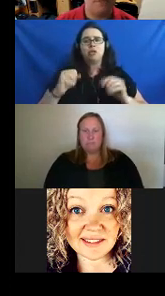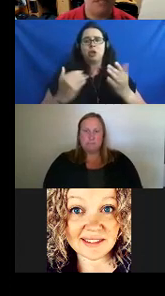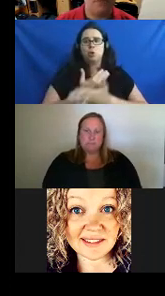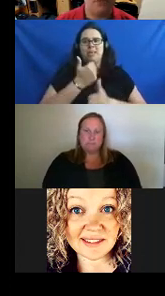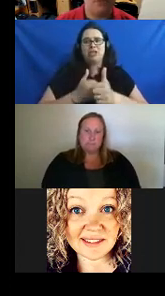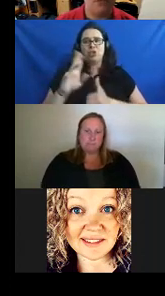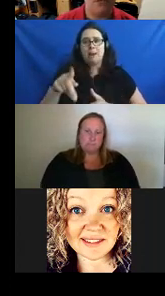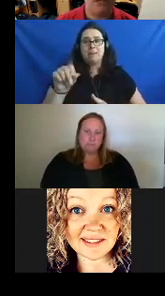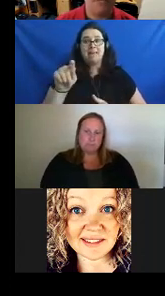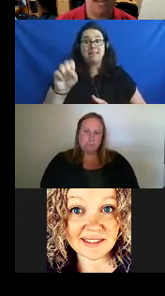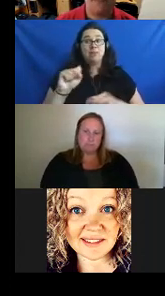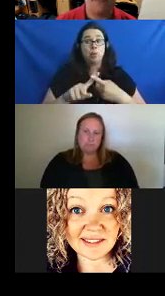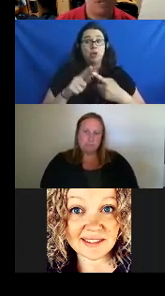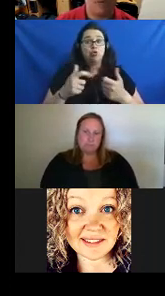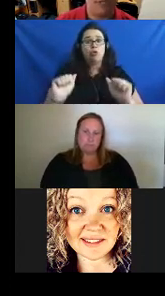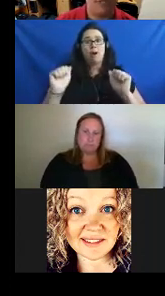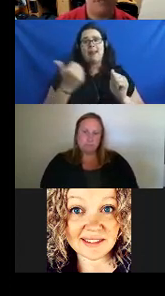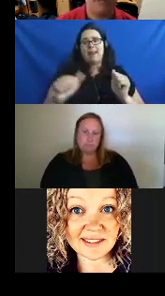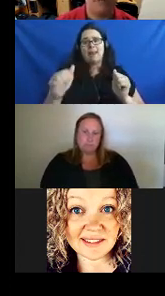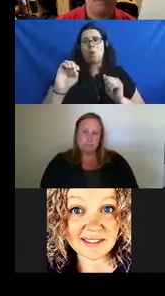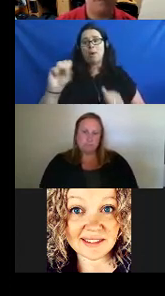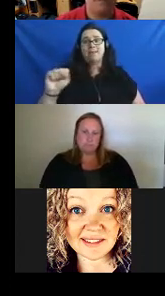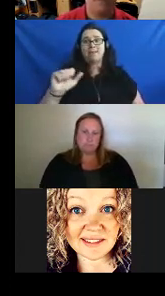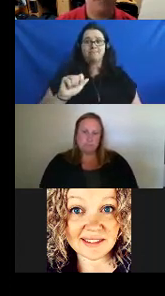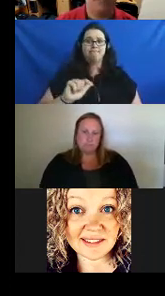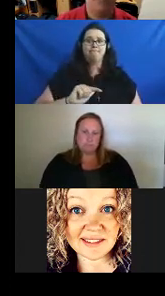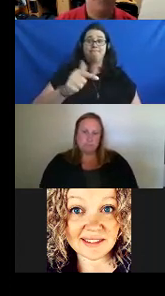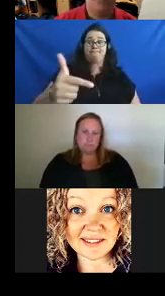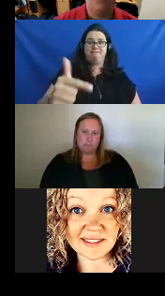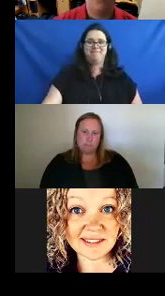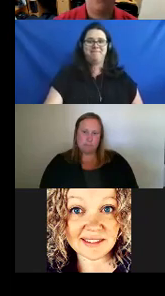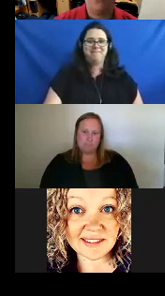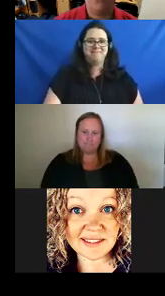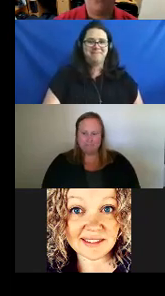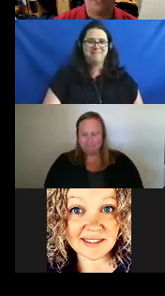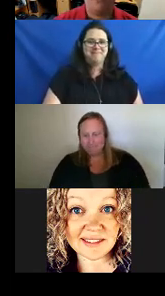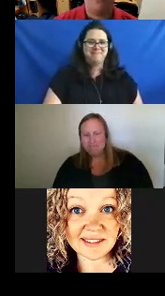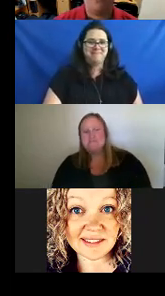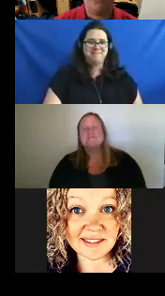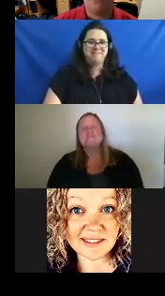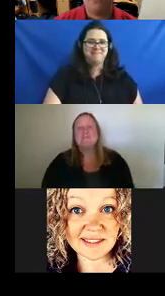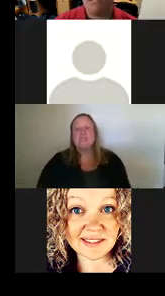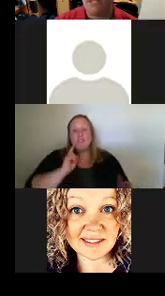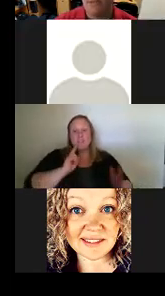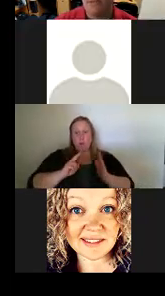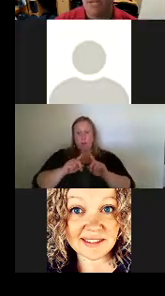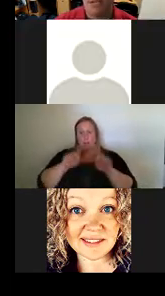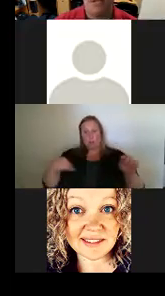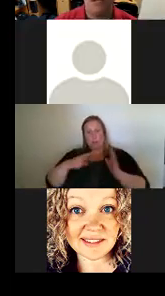WHEN YOU UPDATE ANY OF THE OPERATING SYSTEMS. CUSTOMIZATION MAY BE NEEDED.